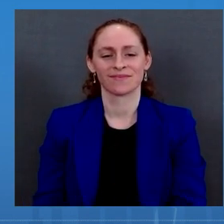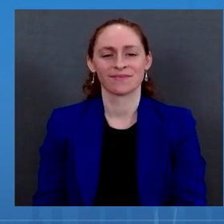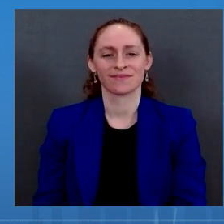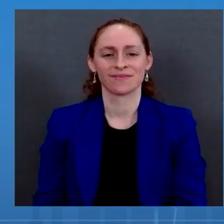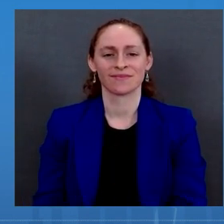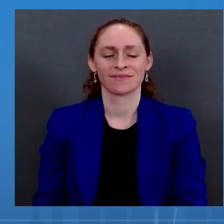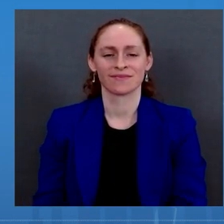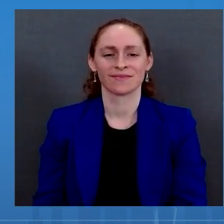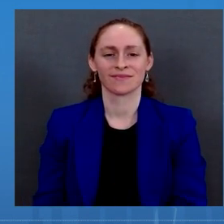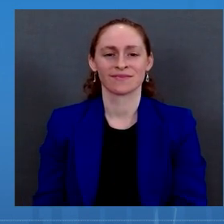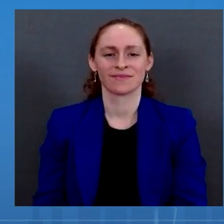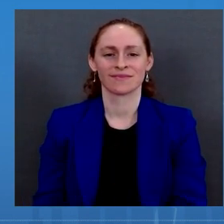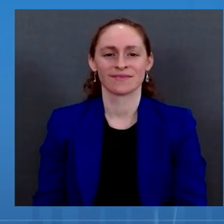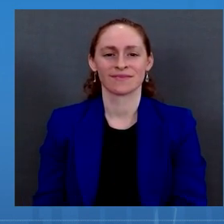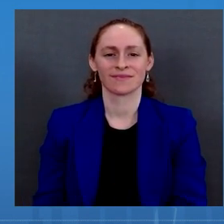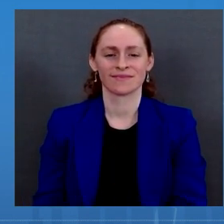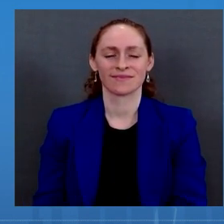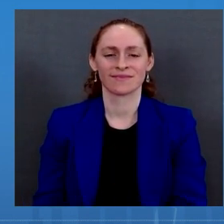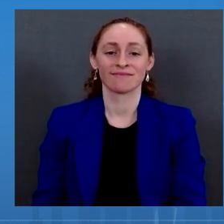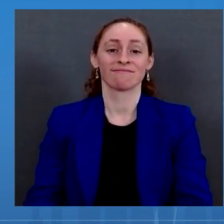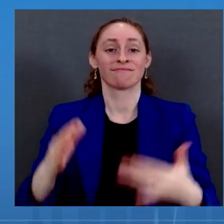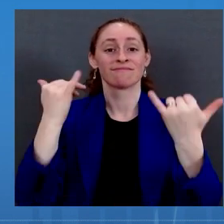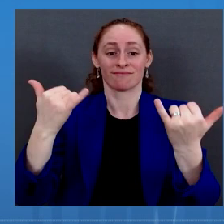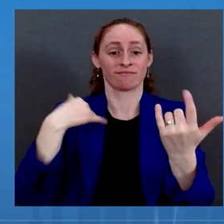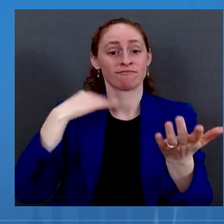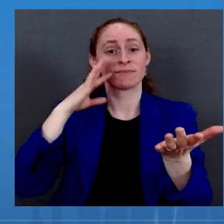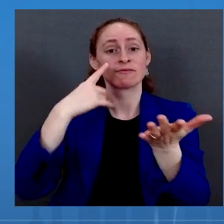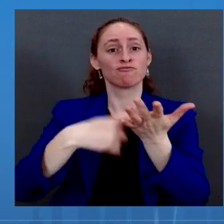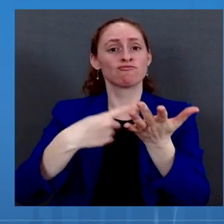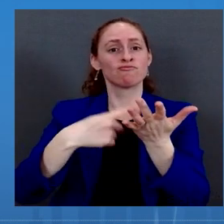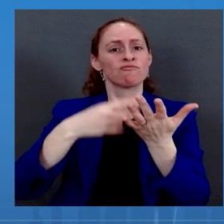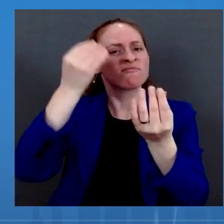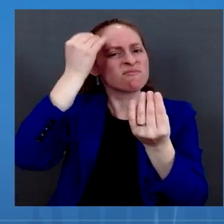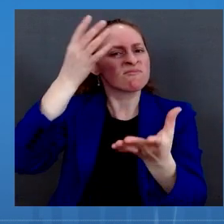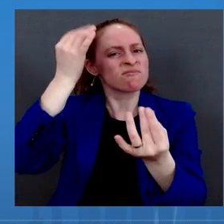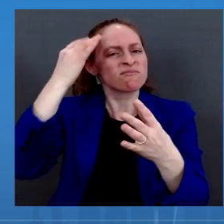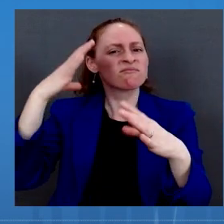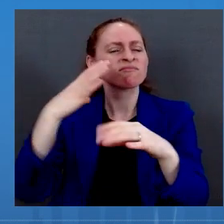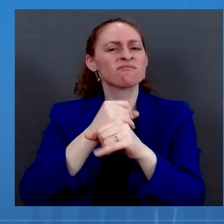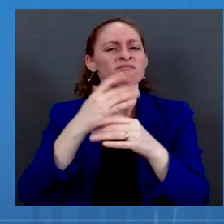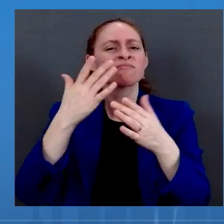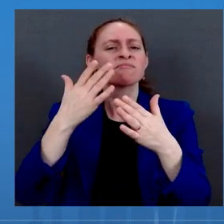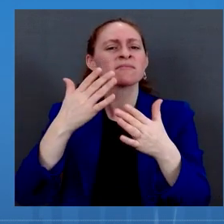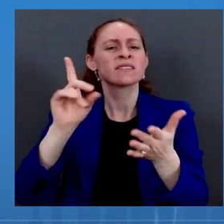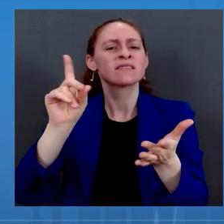The current seven-day daily average of cases is about 149,300 cases per day,